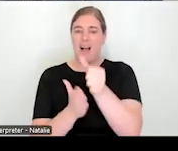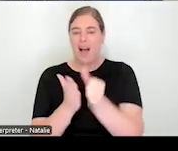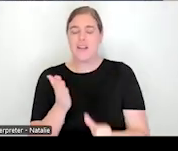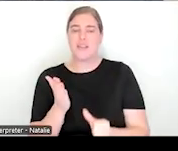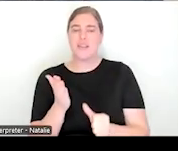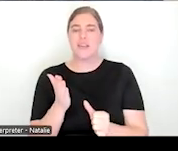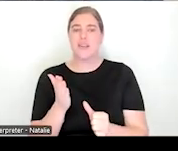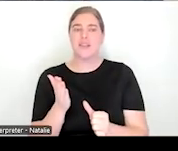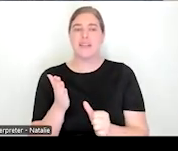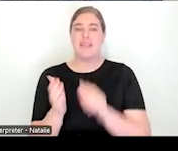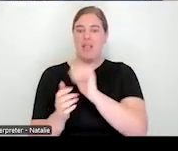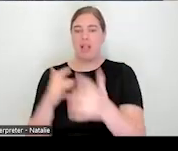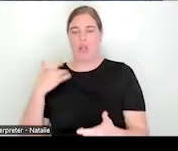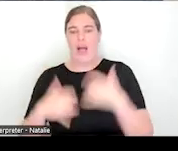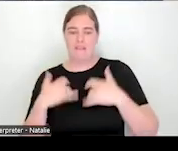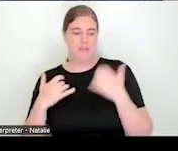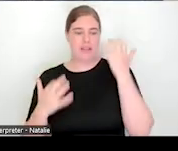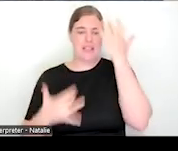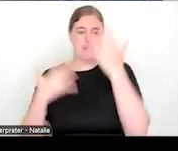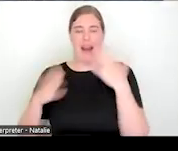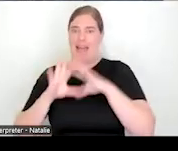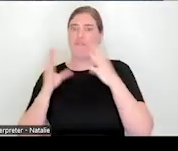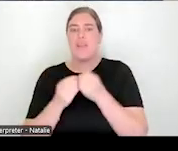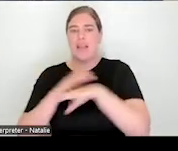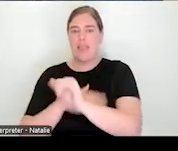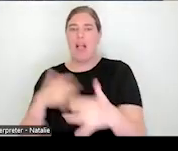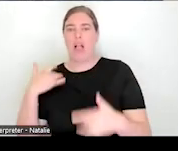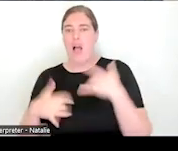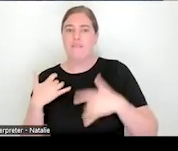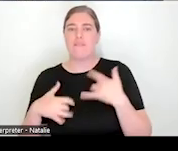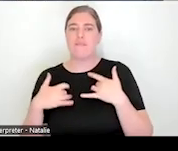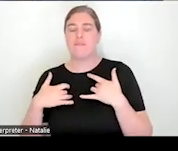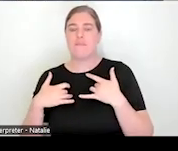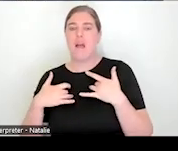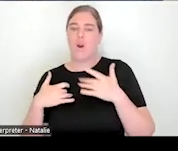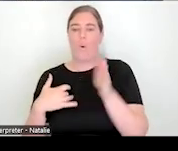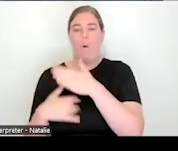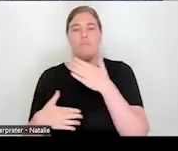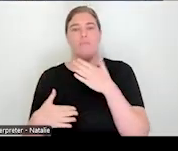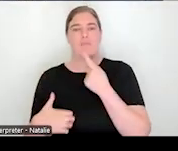their lives and consideration of people trying to? that artists and art workers in particular